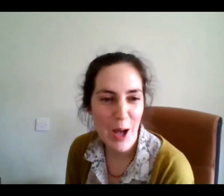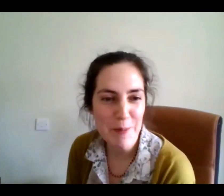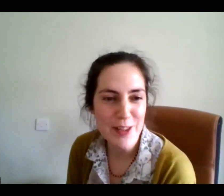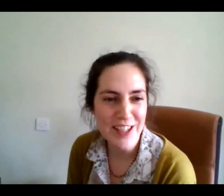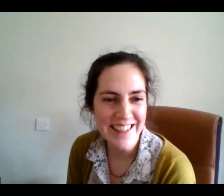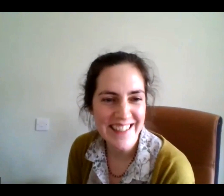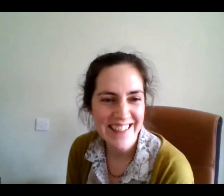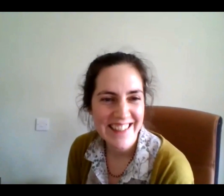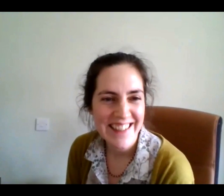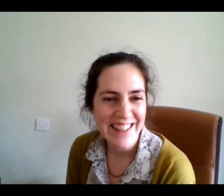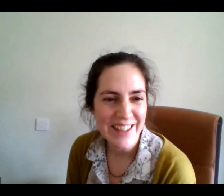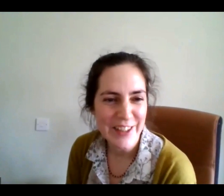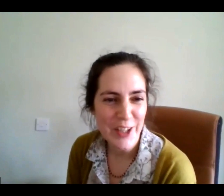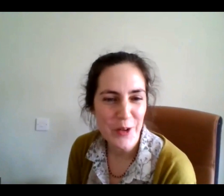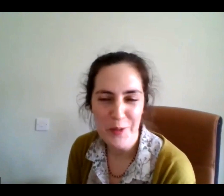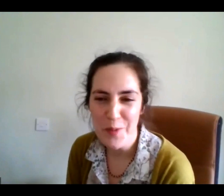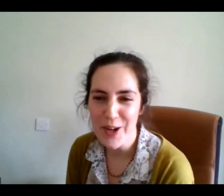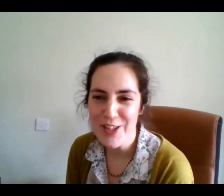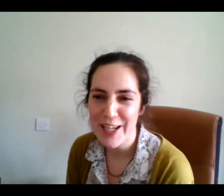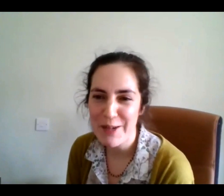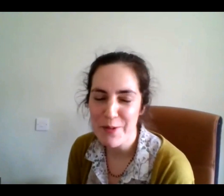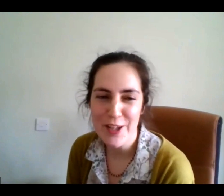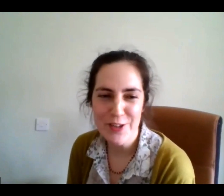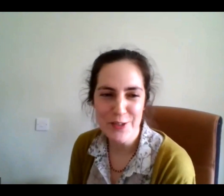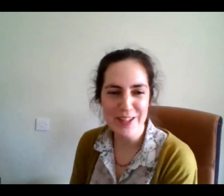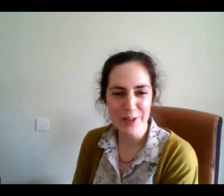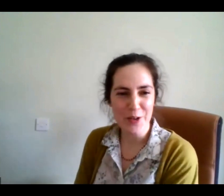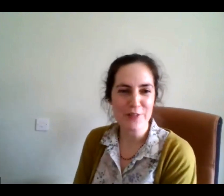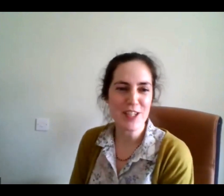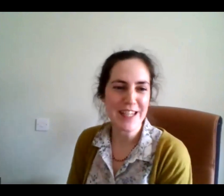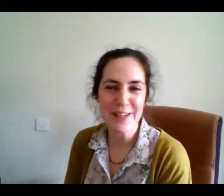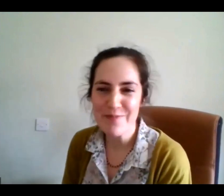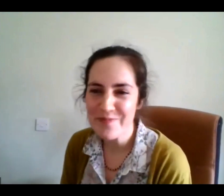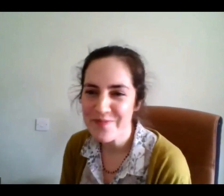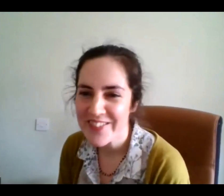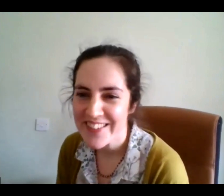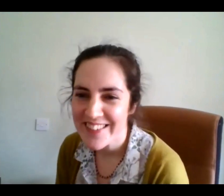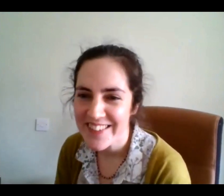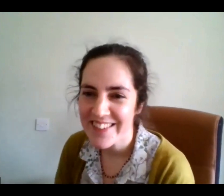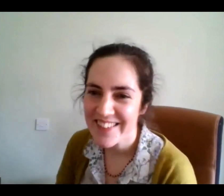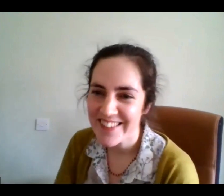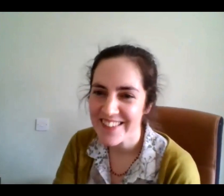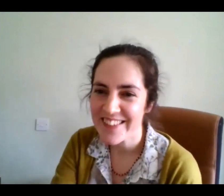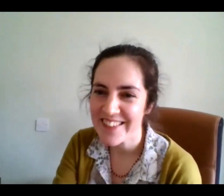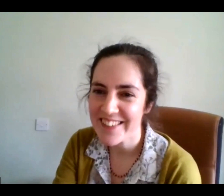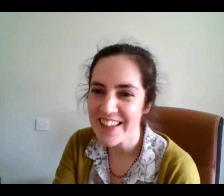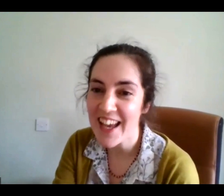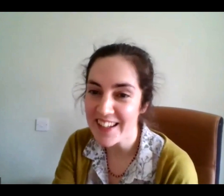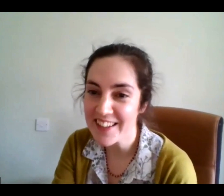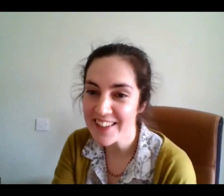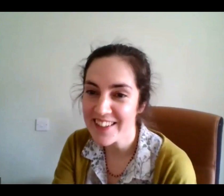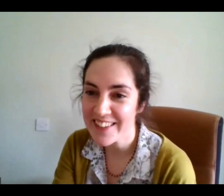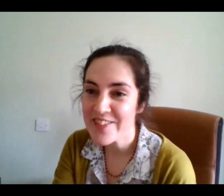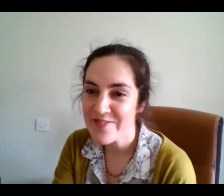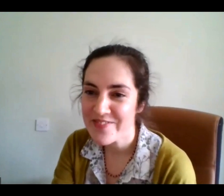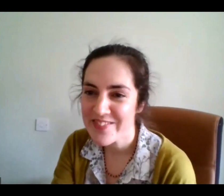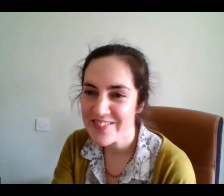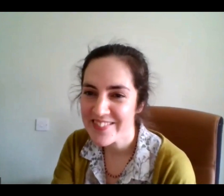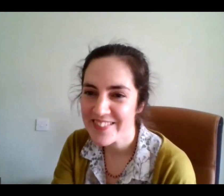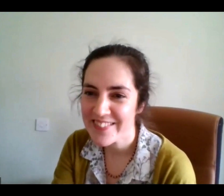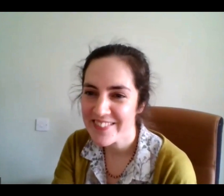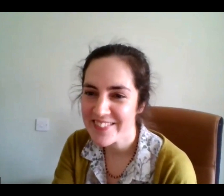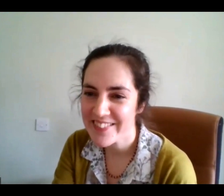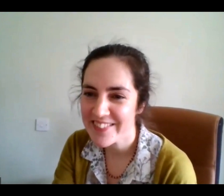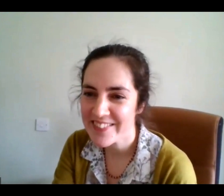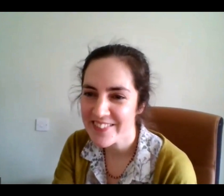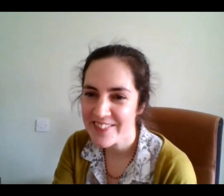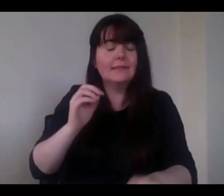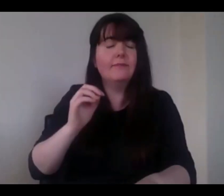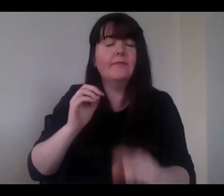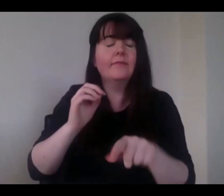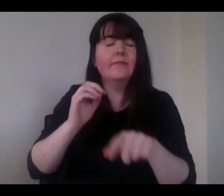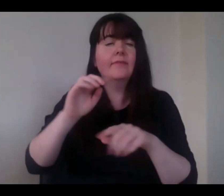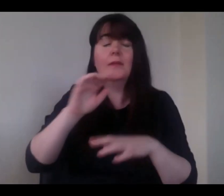final comment on the all-important collaboration with the creative team? Lianne?